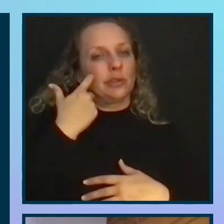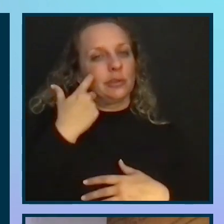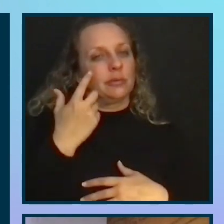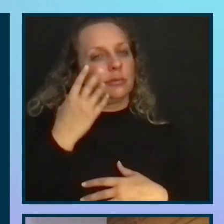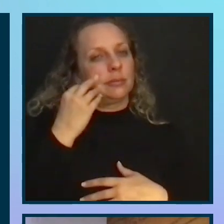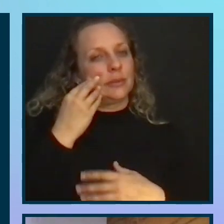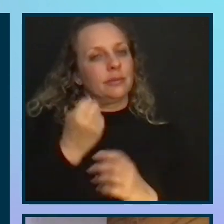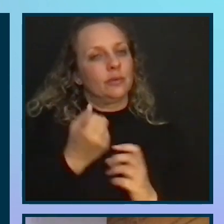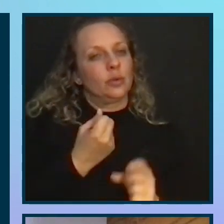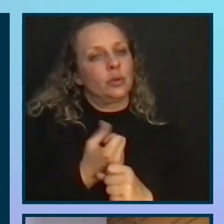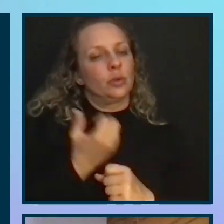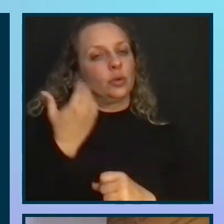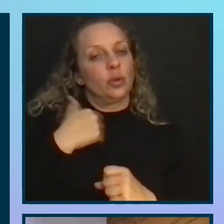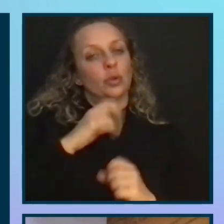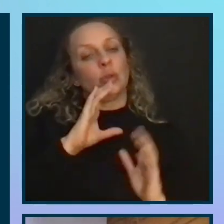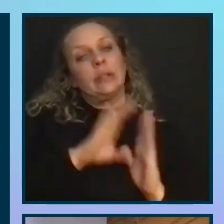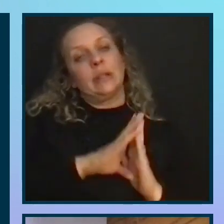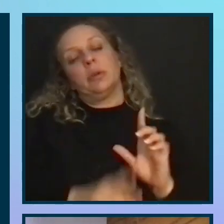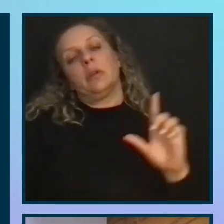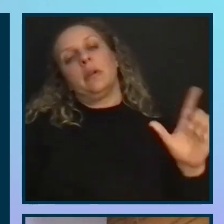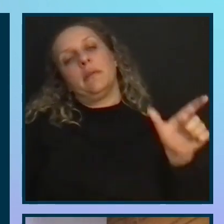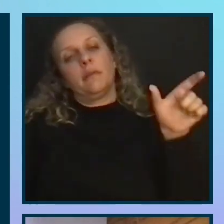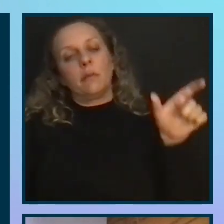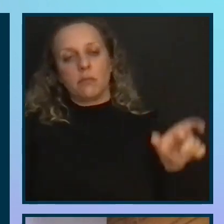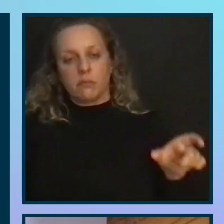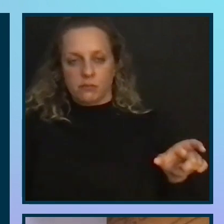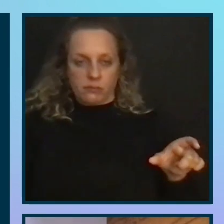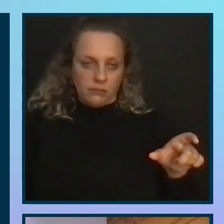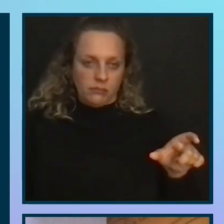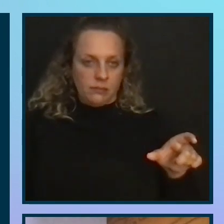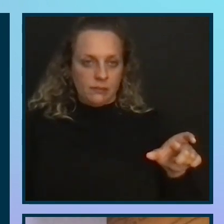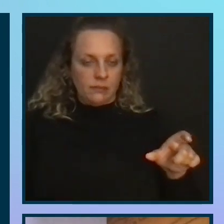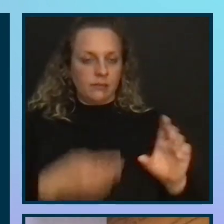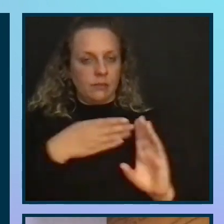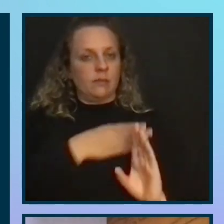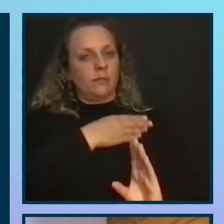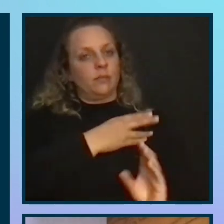So the image on the left is the pre-uplift version,